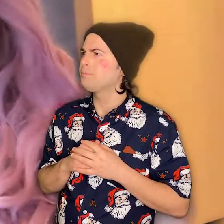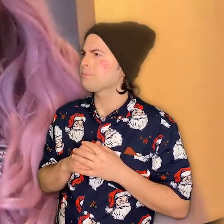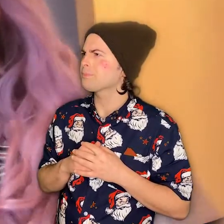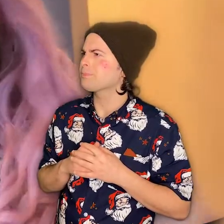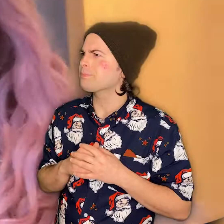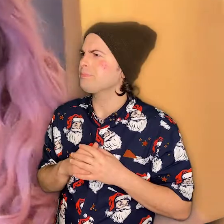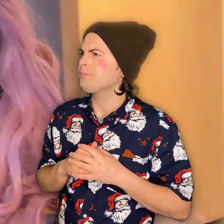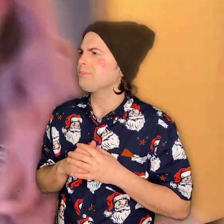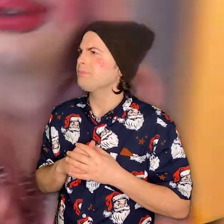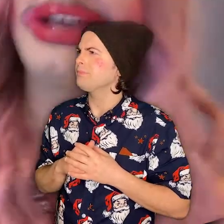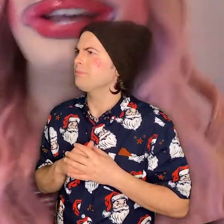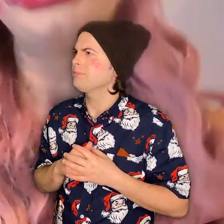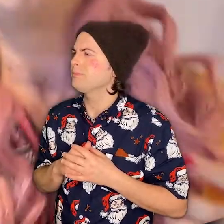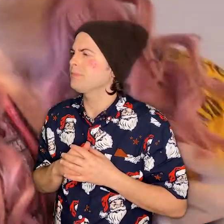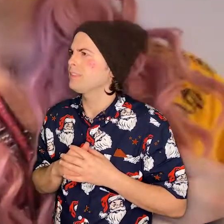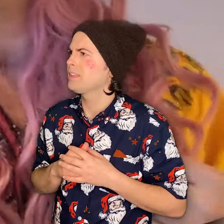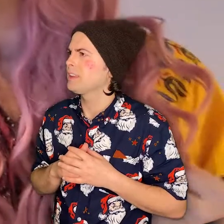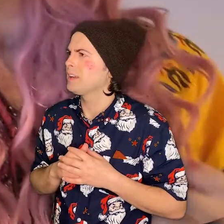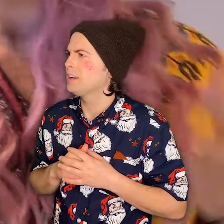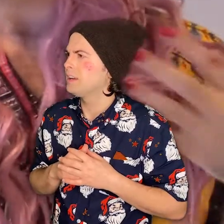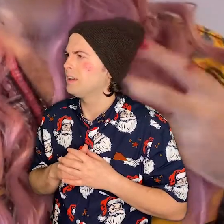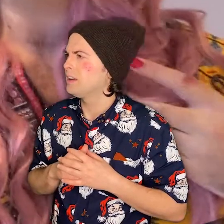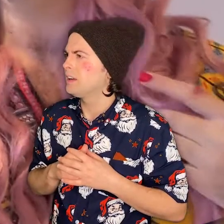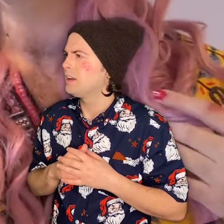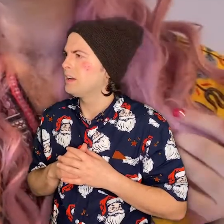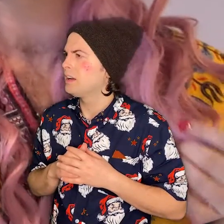I’m wearing now. Sorry ladies but the truth has to be told.